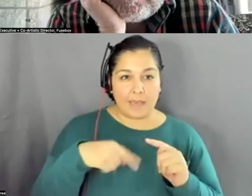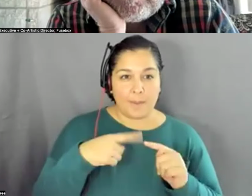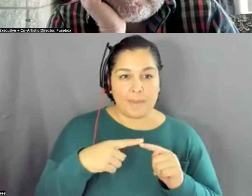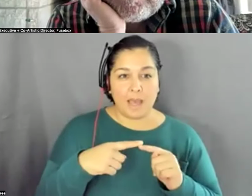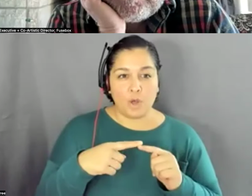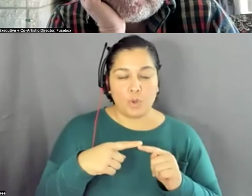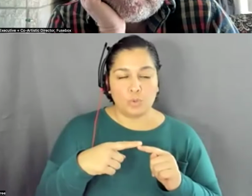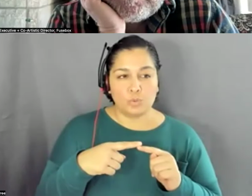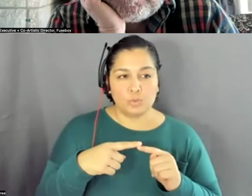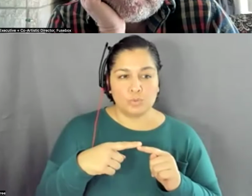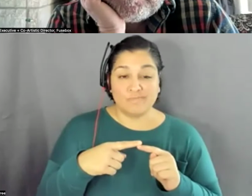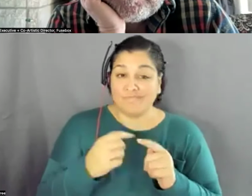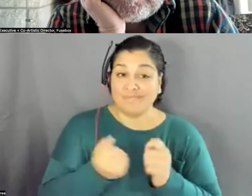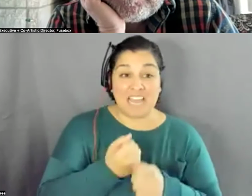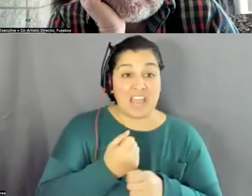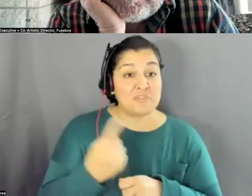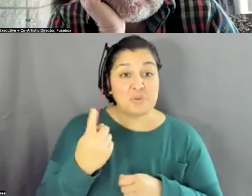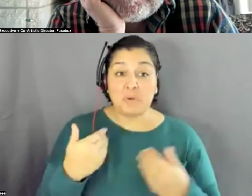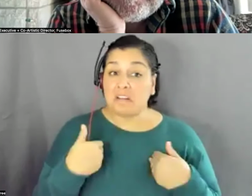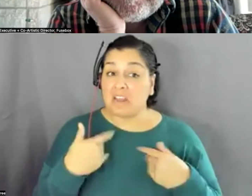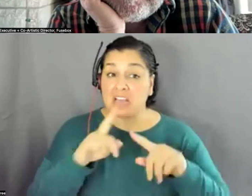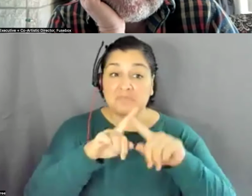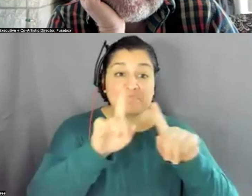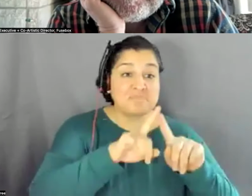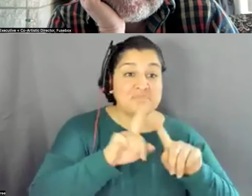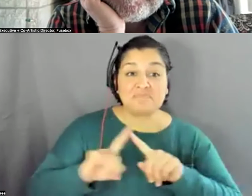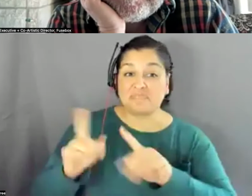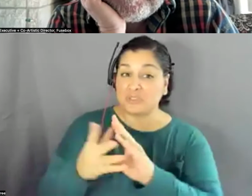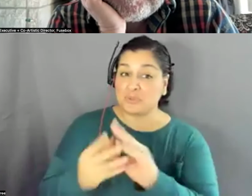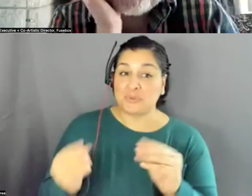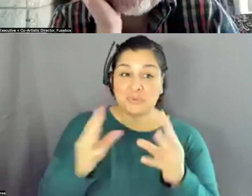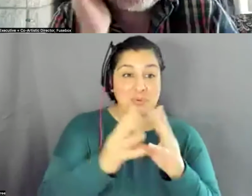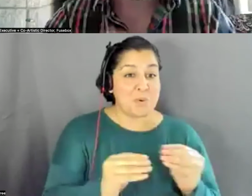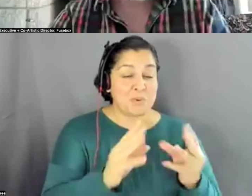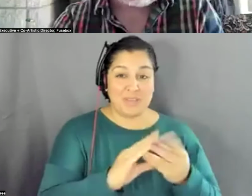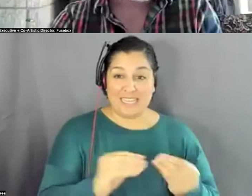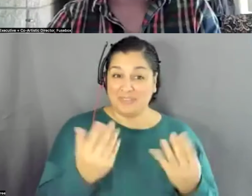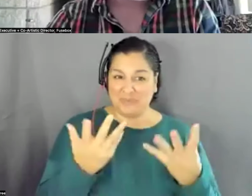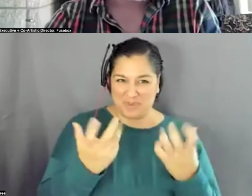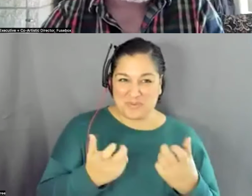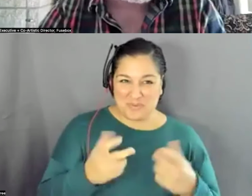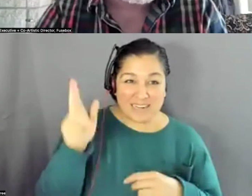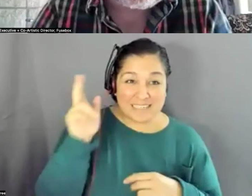yeah, everybody's got a story to tell. I want, we want to hear more, you know, and like, older folks still get stories,